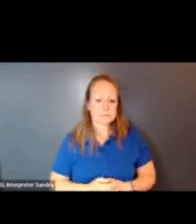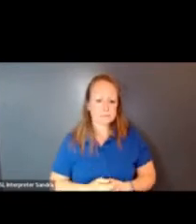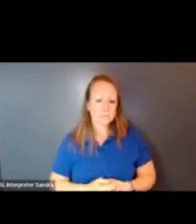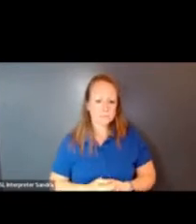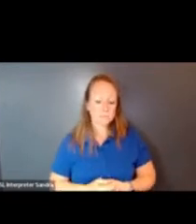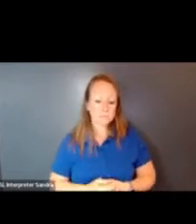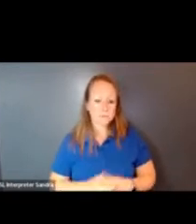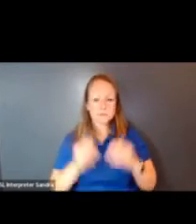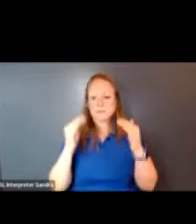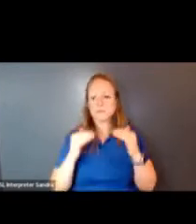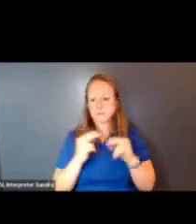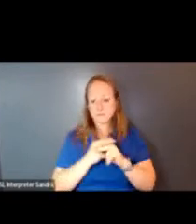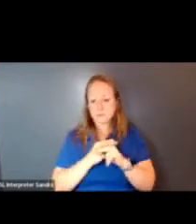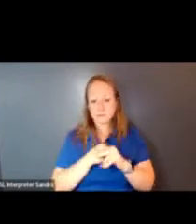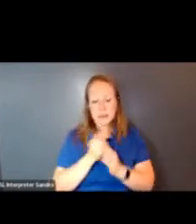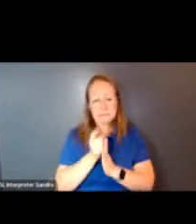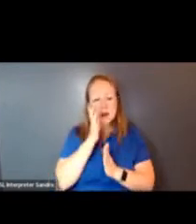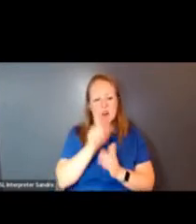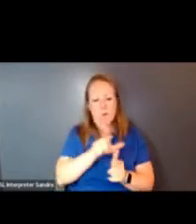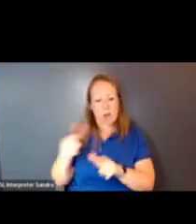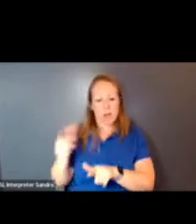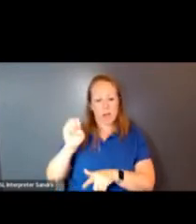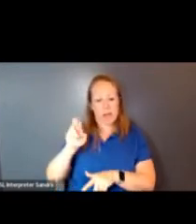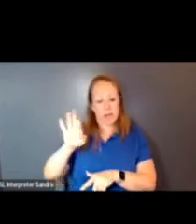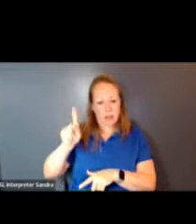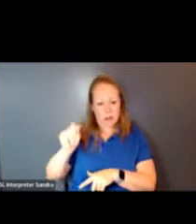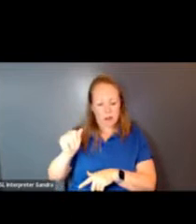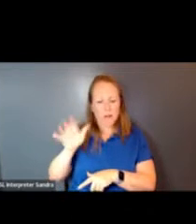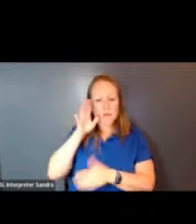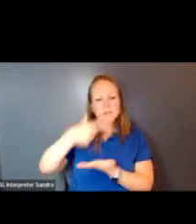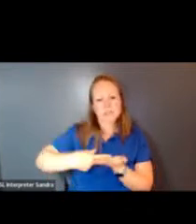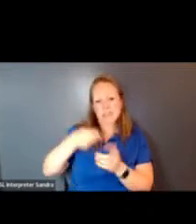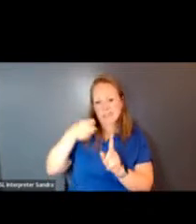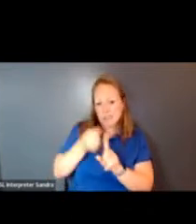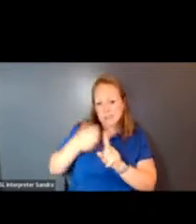In just a minute, I'm going to pass things over to Erica and she's going to talk a lot more about this. But the skills